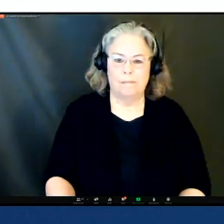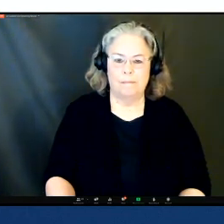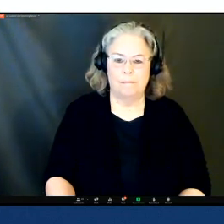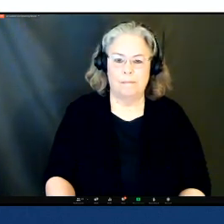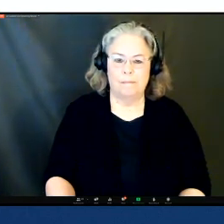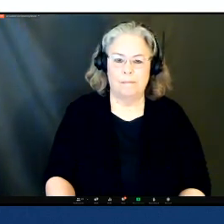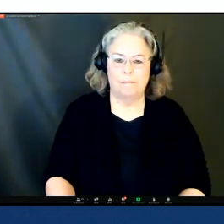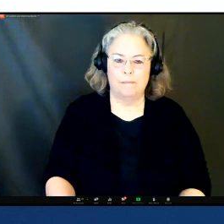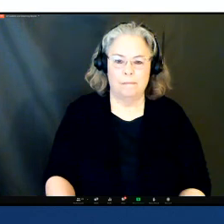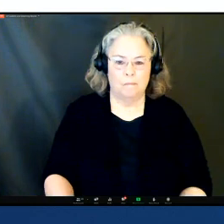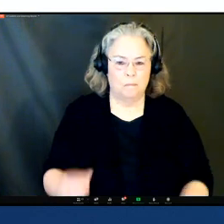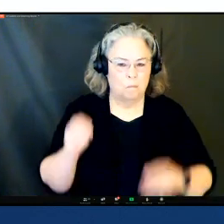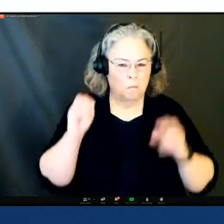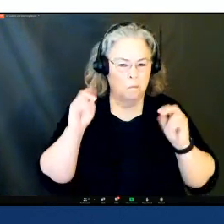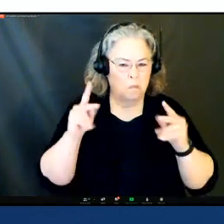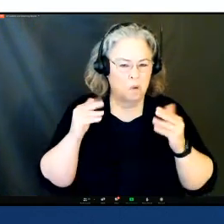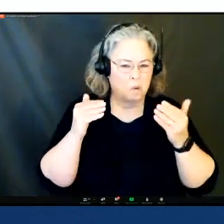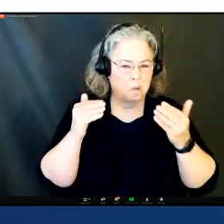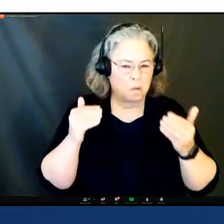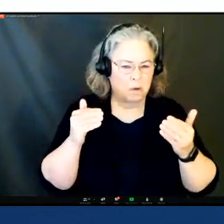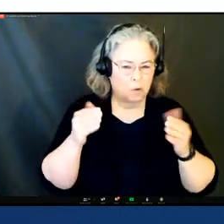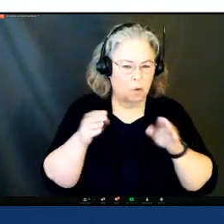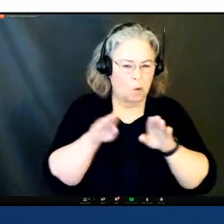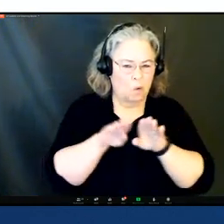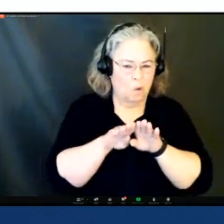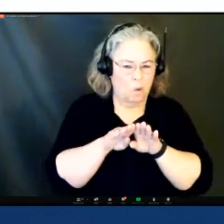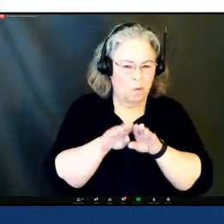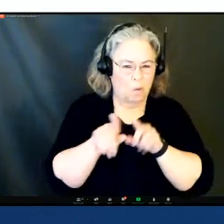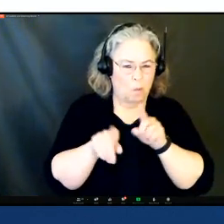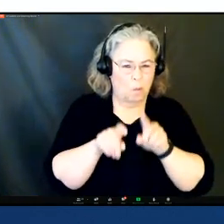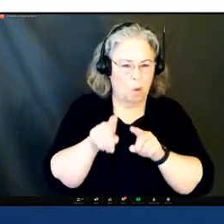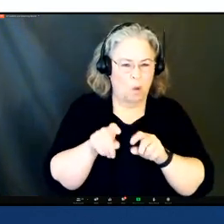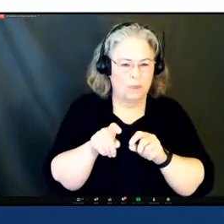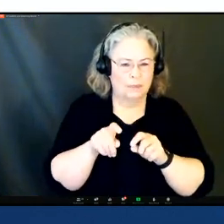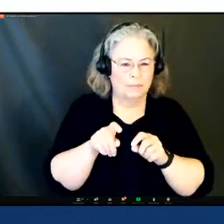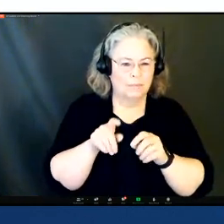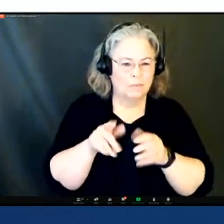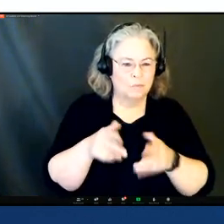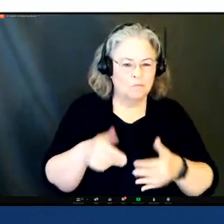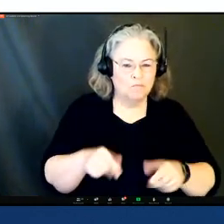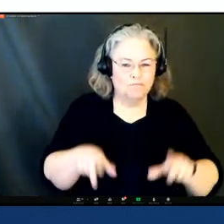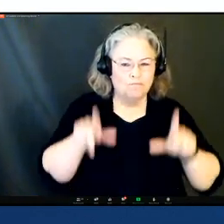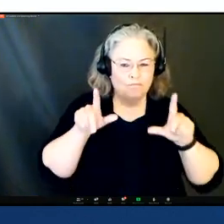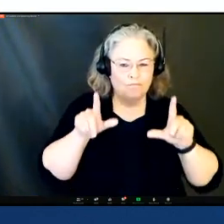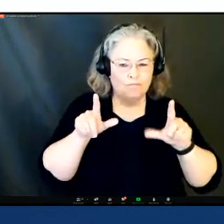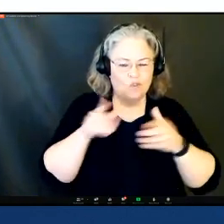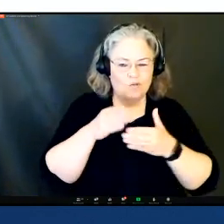All right. Why don't we go ahead and close the polling and let's pull up the results, Amanda?